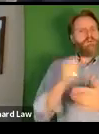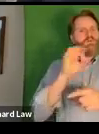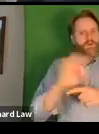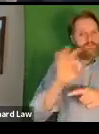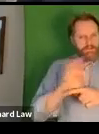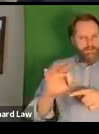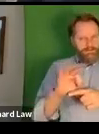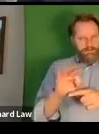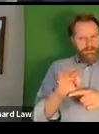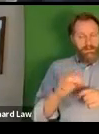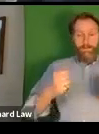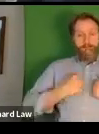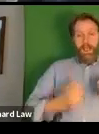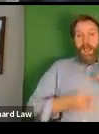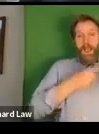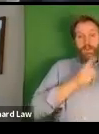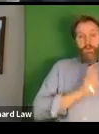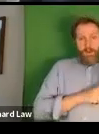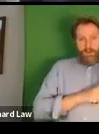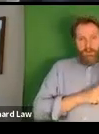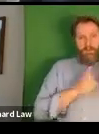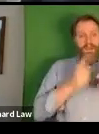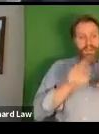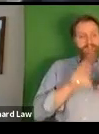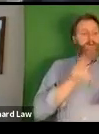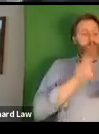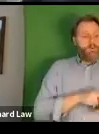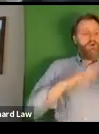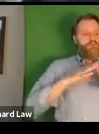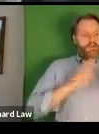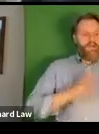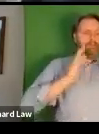must be taken however other Passport Offices have been allowed until recently